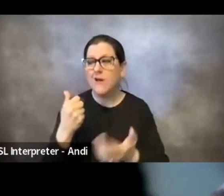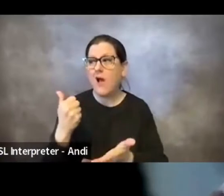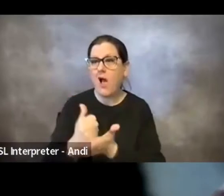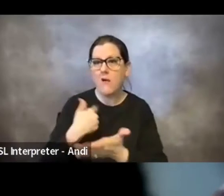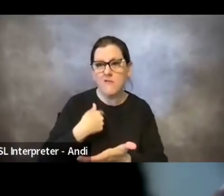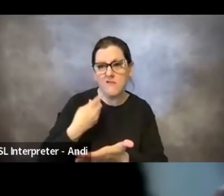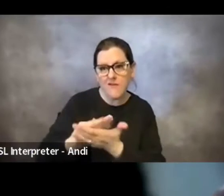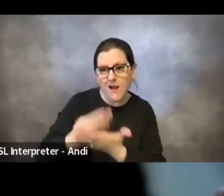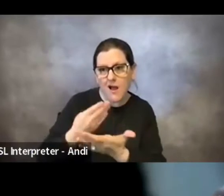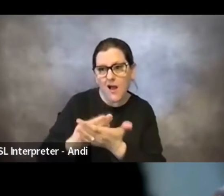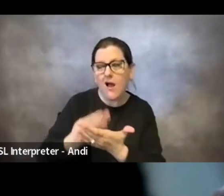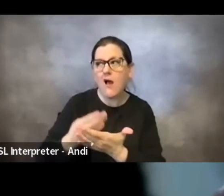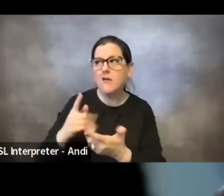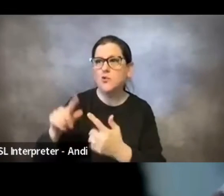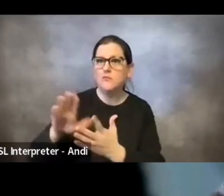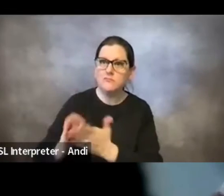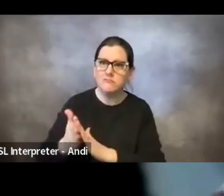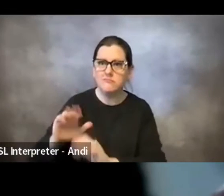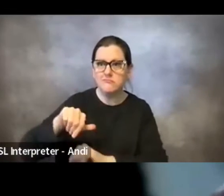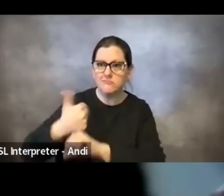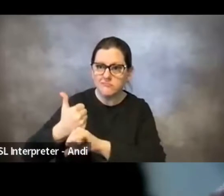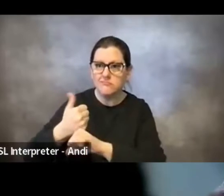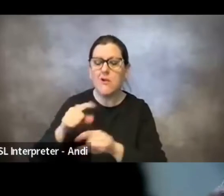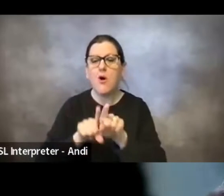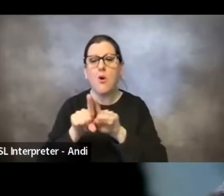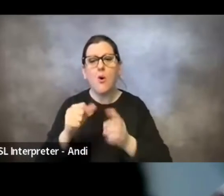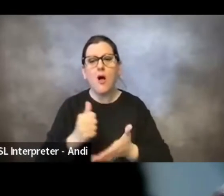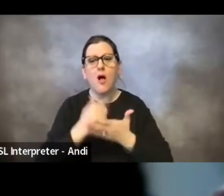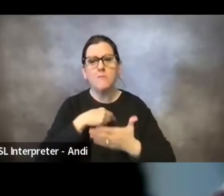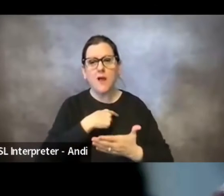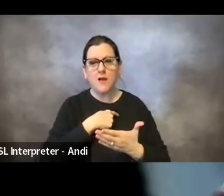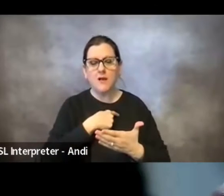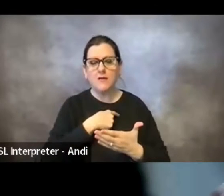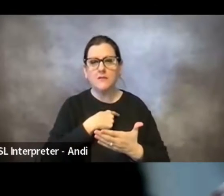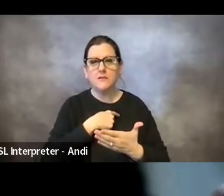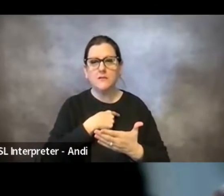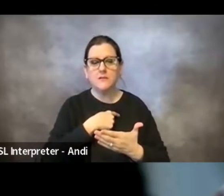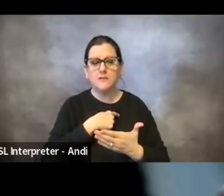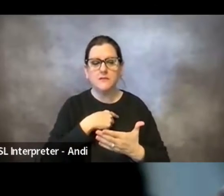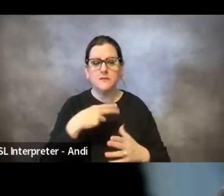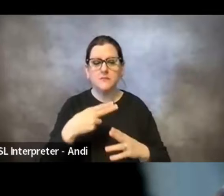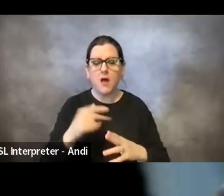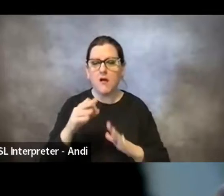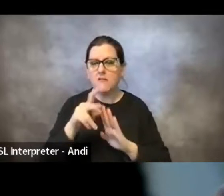established. And they also helped us get speaking of, you know, policies and that policy